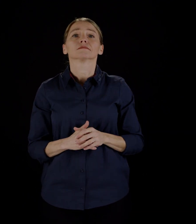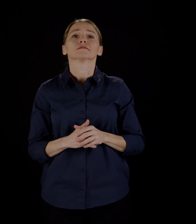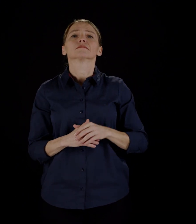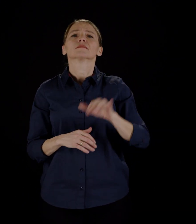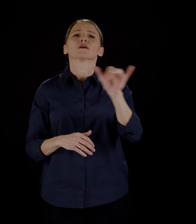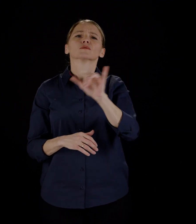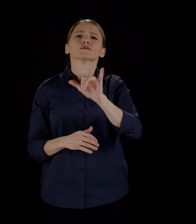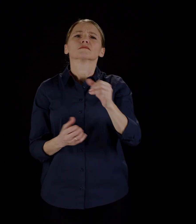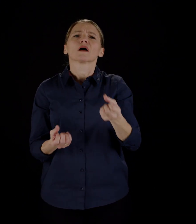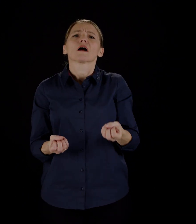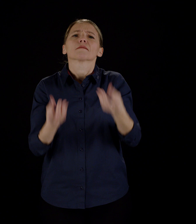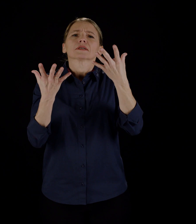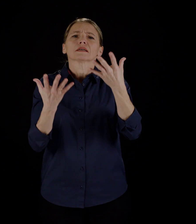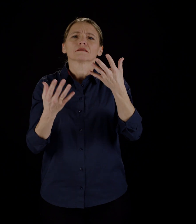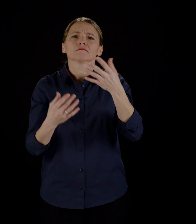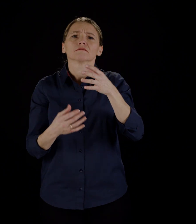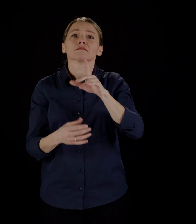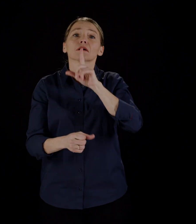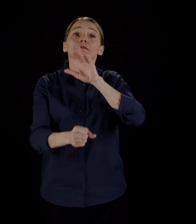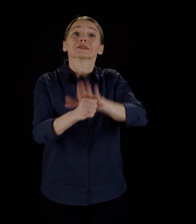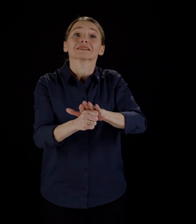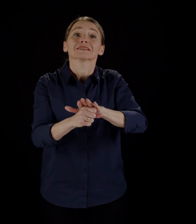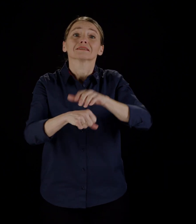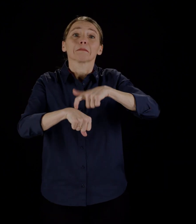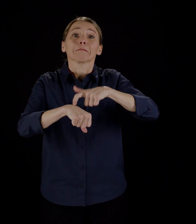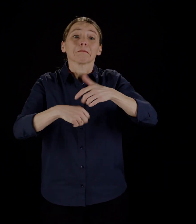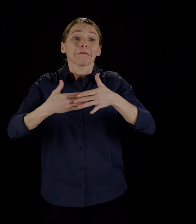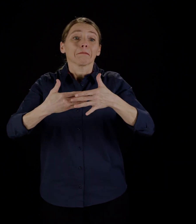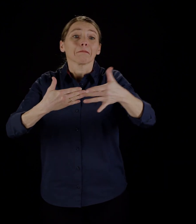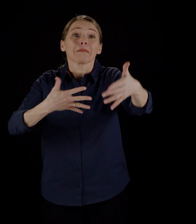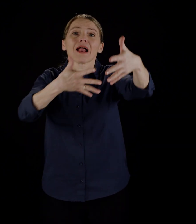The cancellation fee will be set out in the customer's contract.